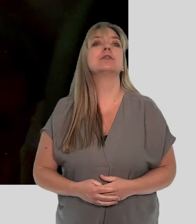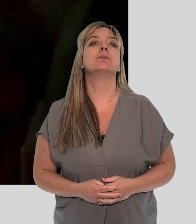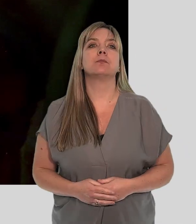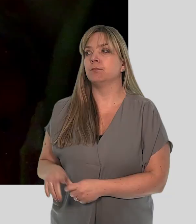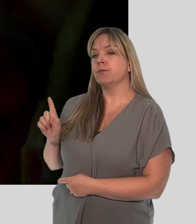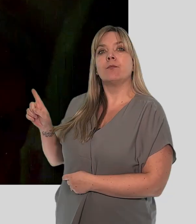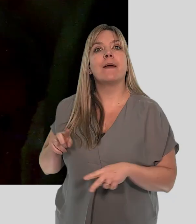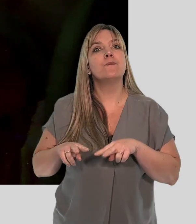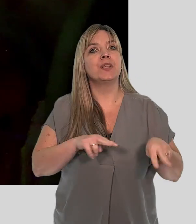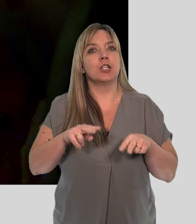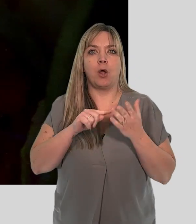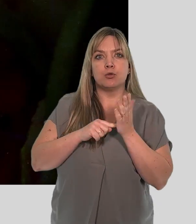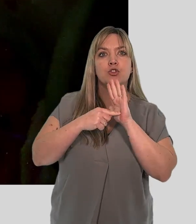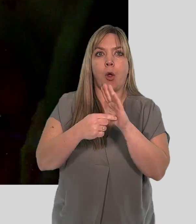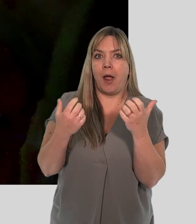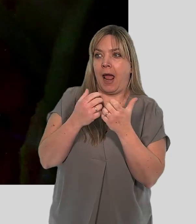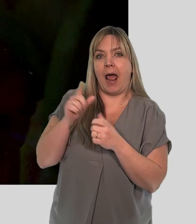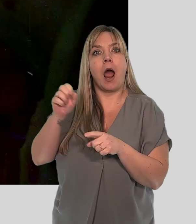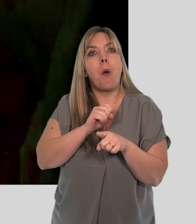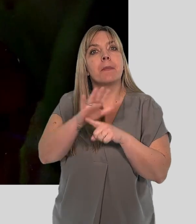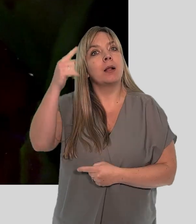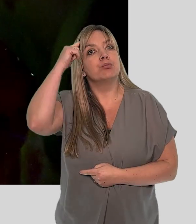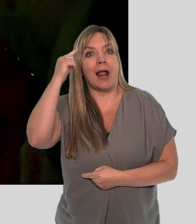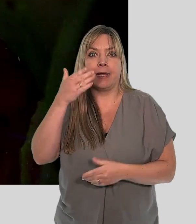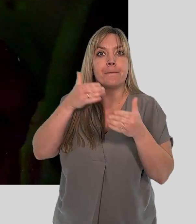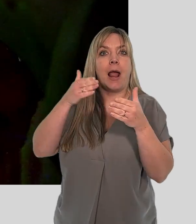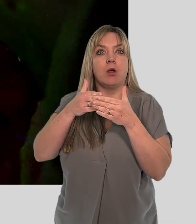Following brain sonication and administration of intravenous microbubbles,